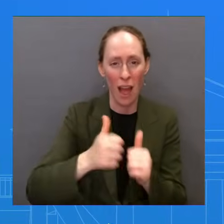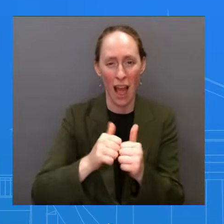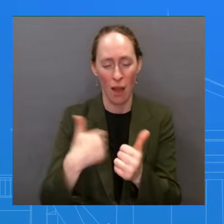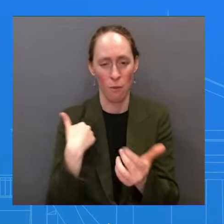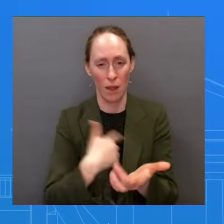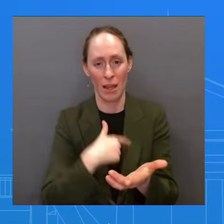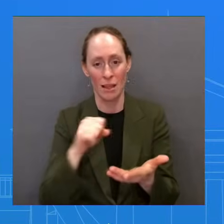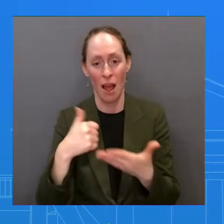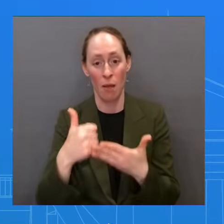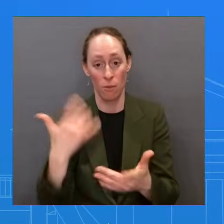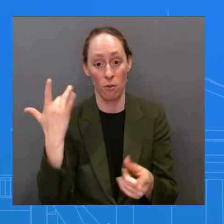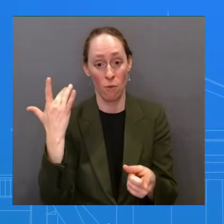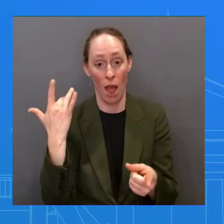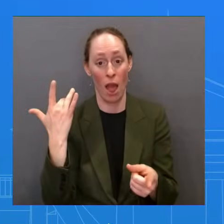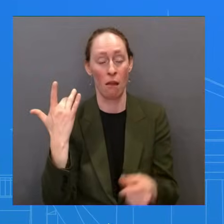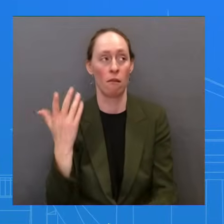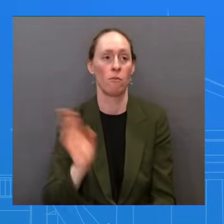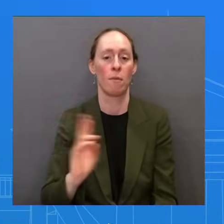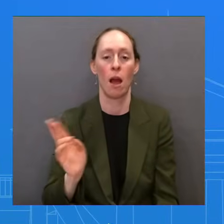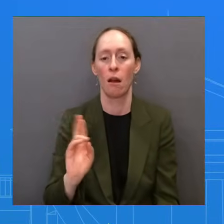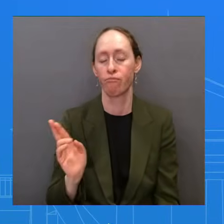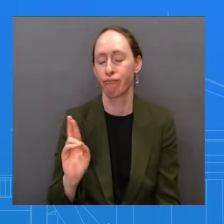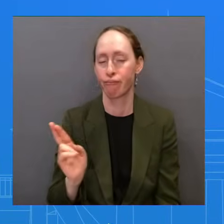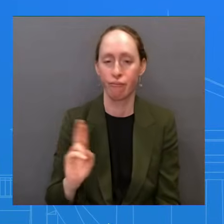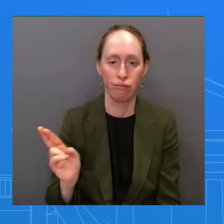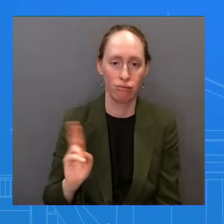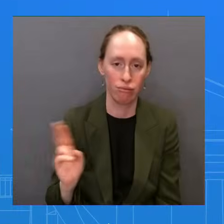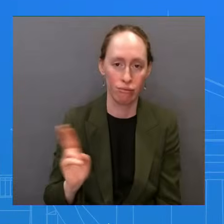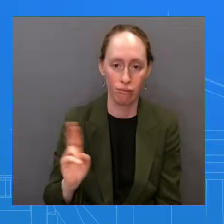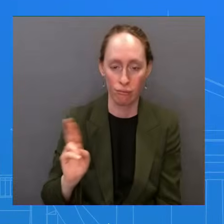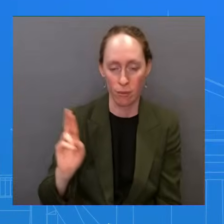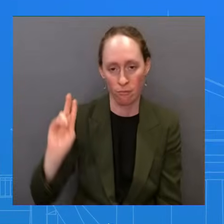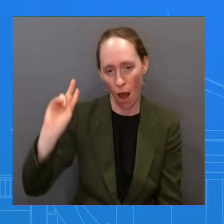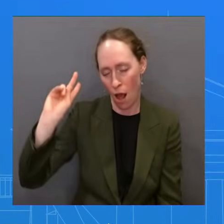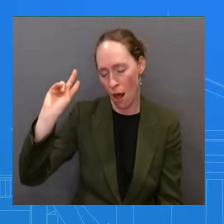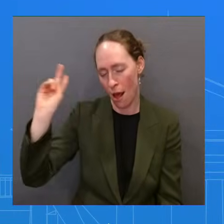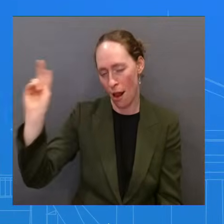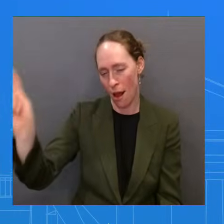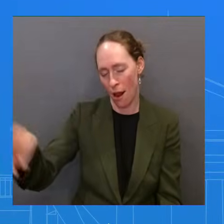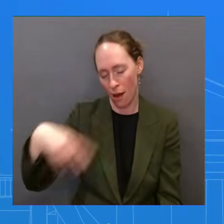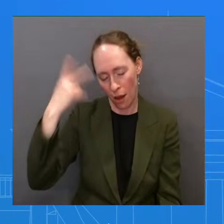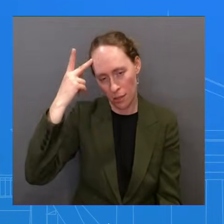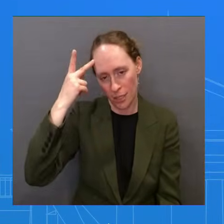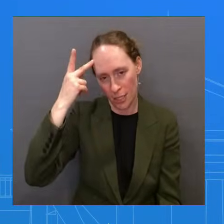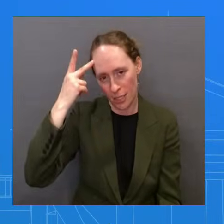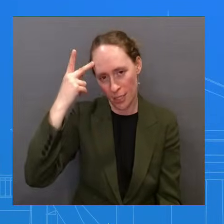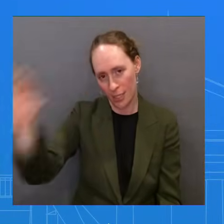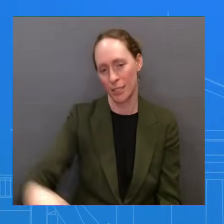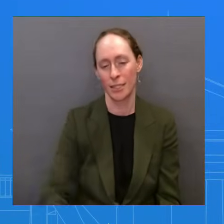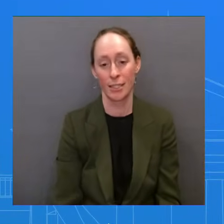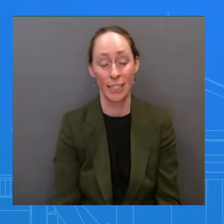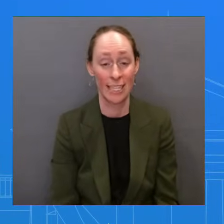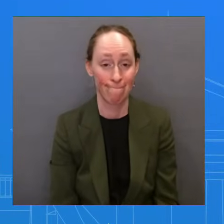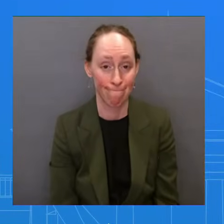to put political stunts in head of -- ahead of actually doing -- making change. And if you think about what we've put together,